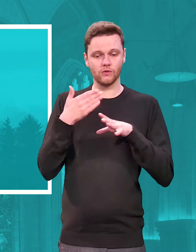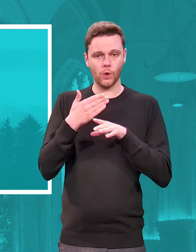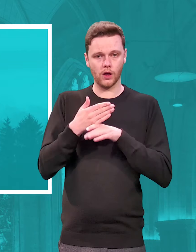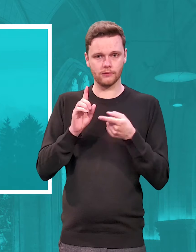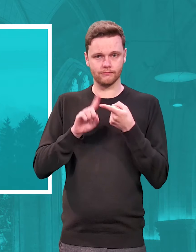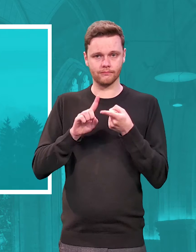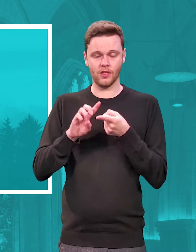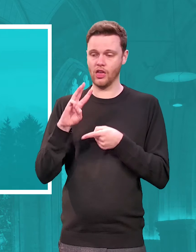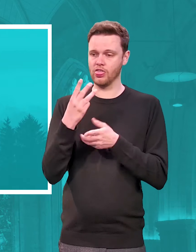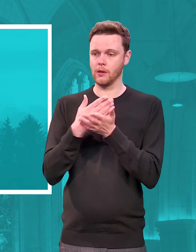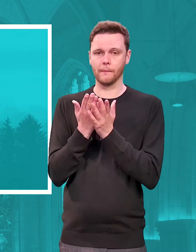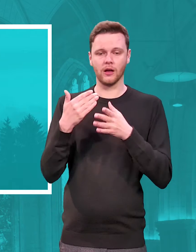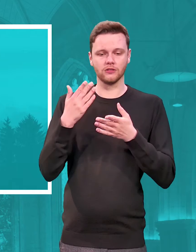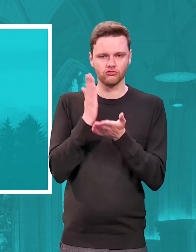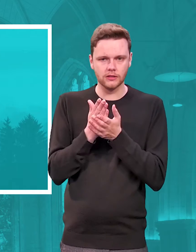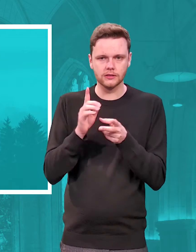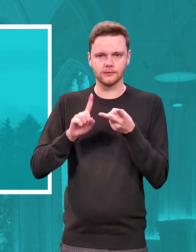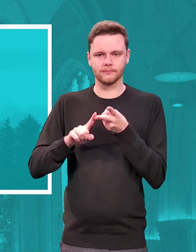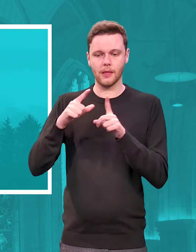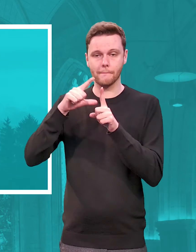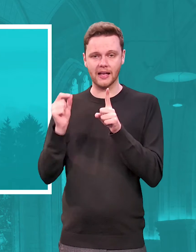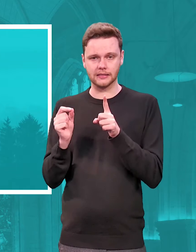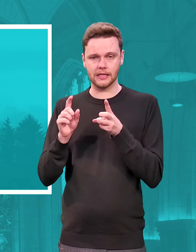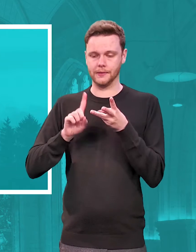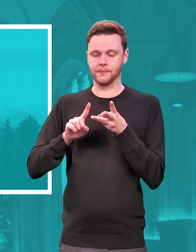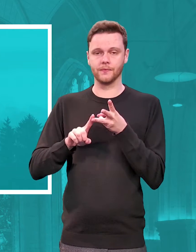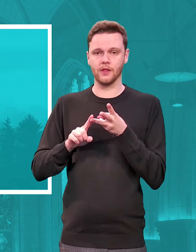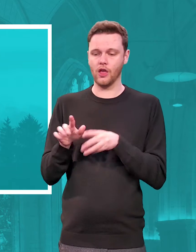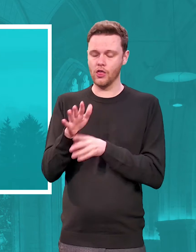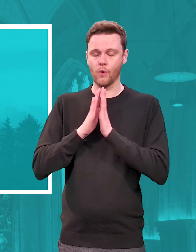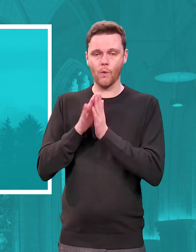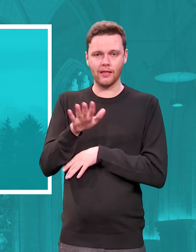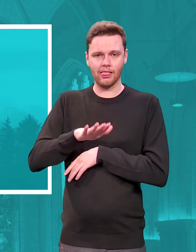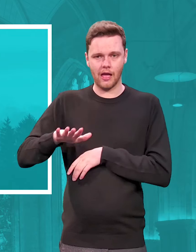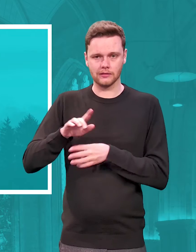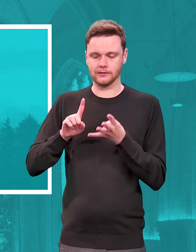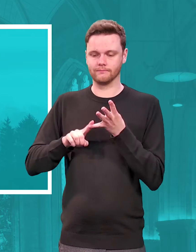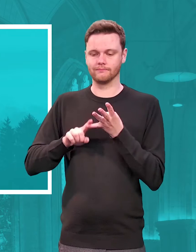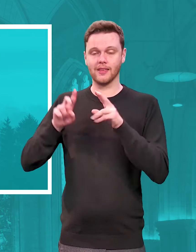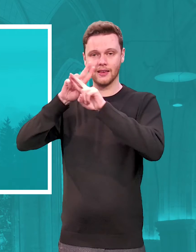Third Party Trusts, Pakistan, The Holy Land, and the International Presbytery.